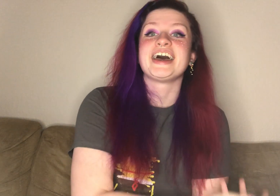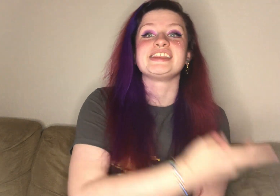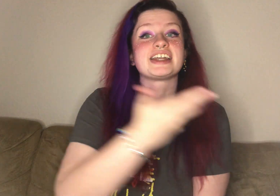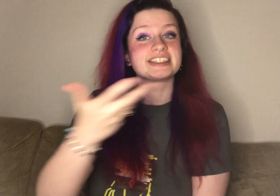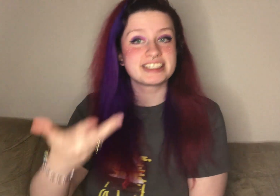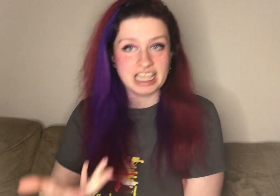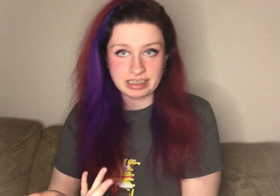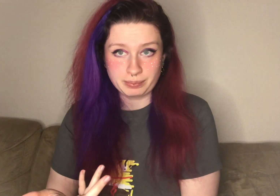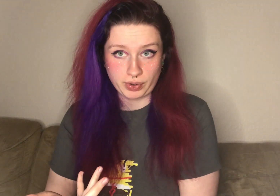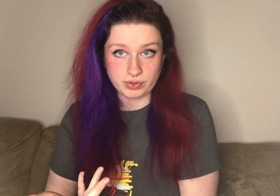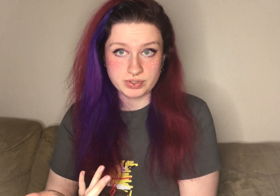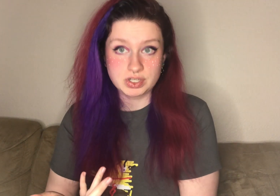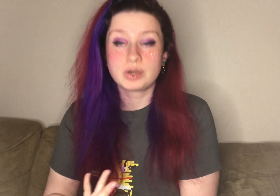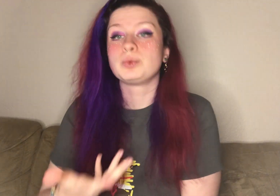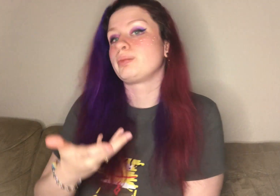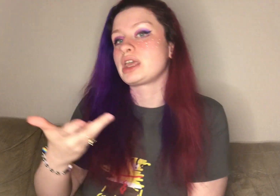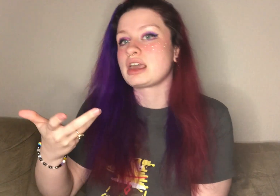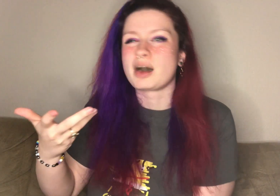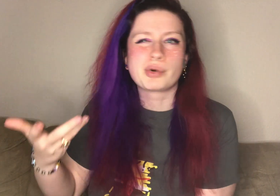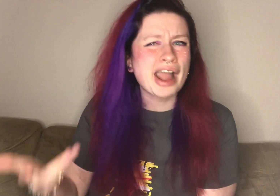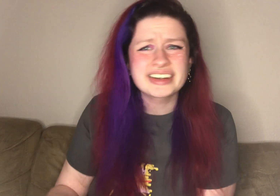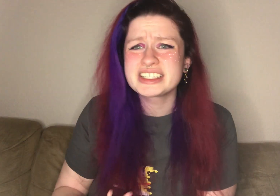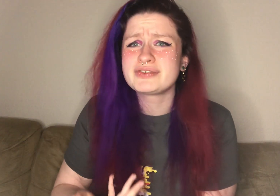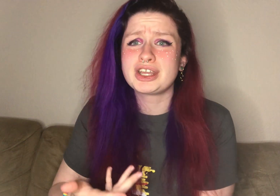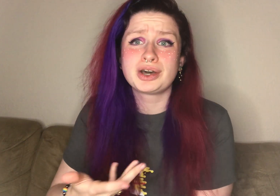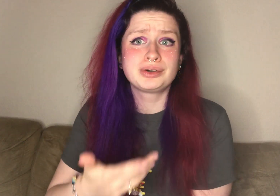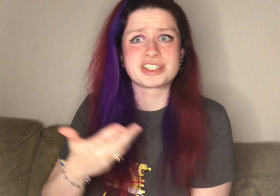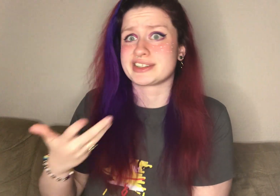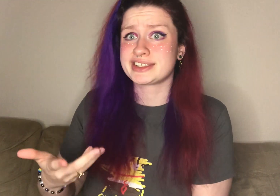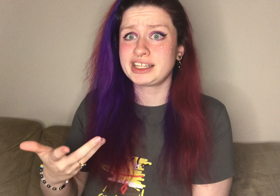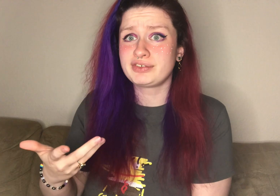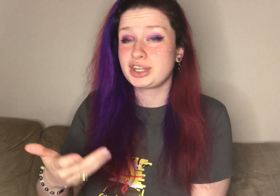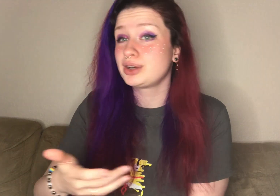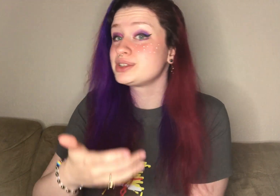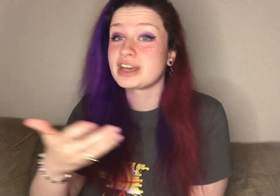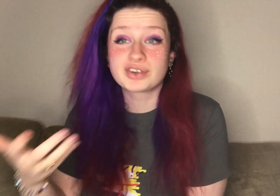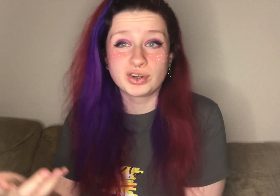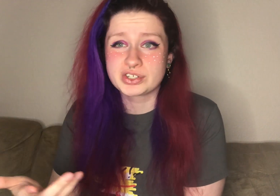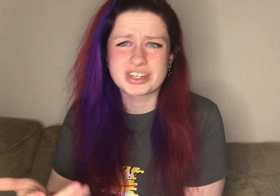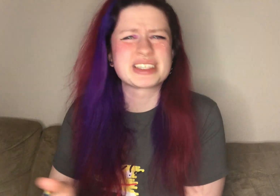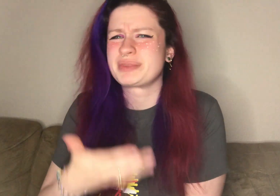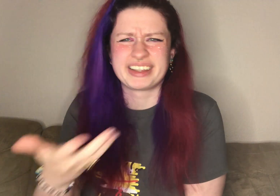and then a second post will be a practice video, just a silly video, deaf culture, something like